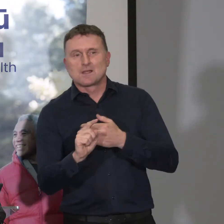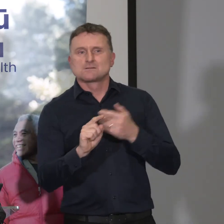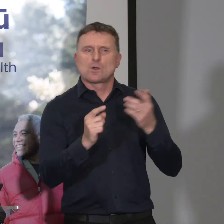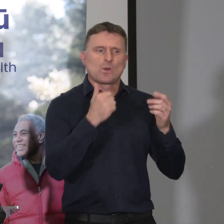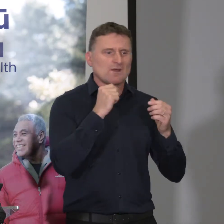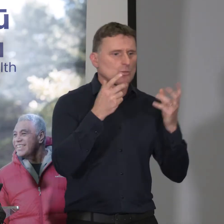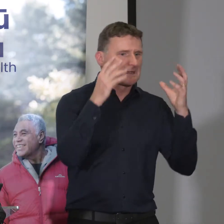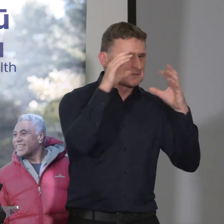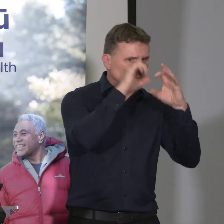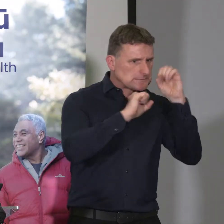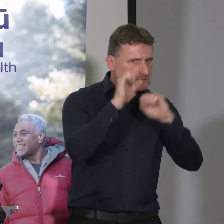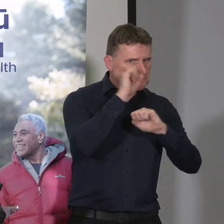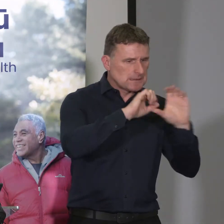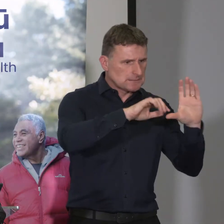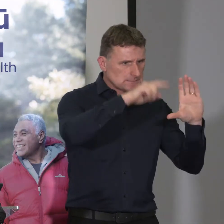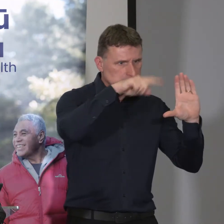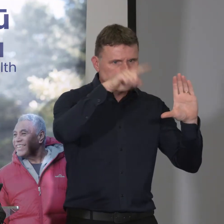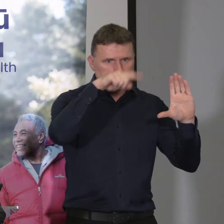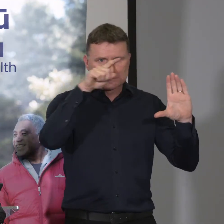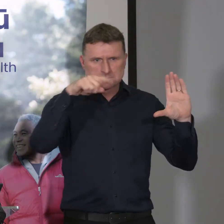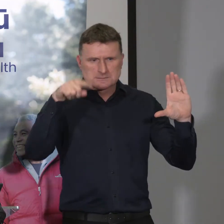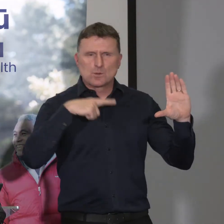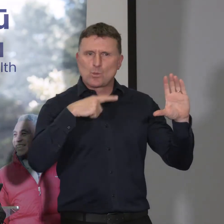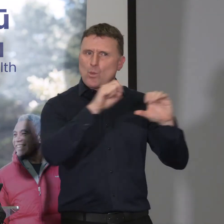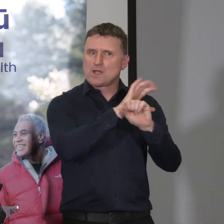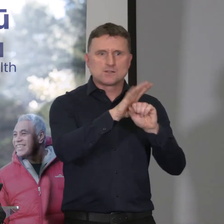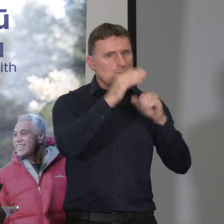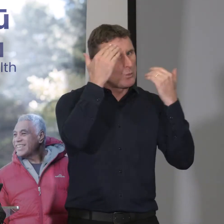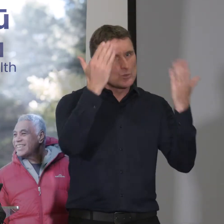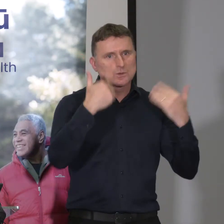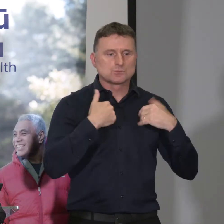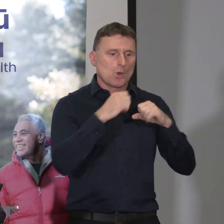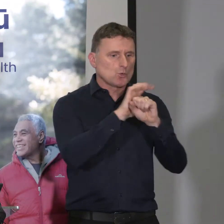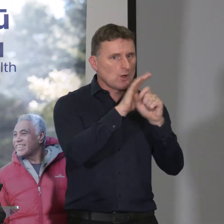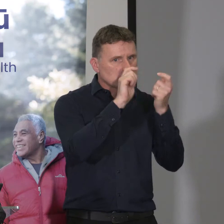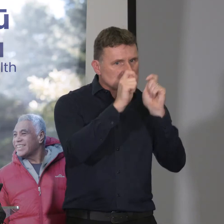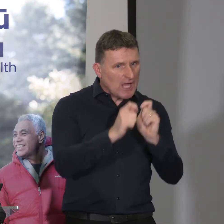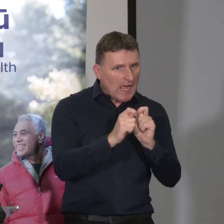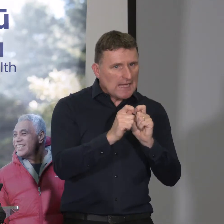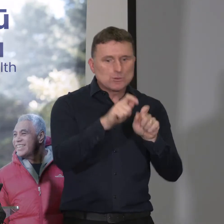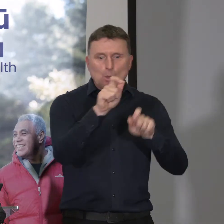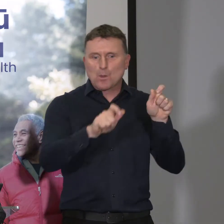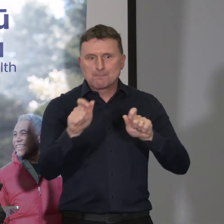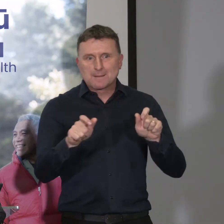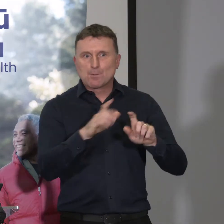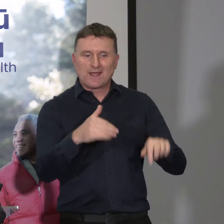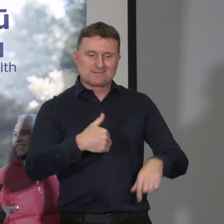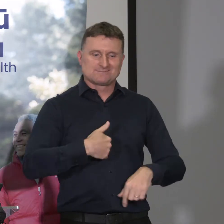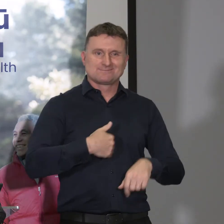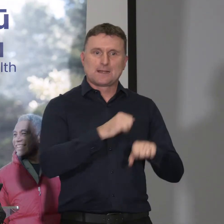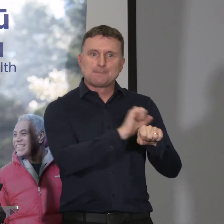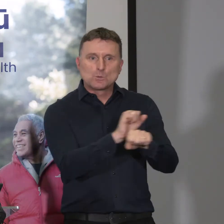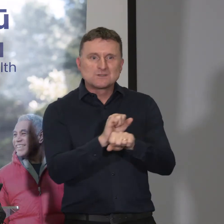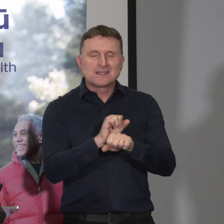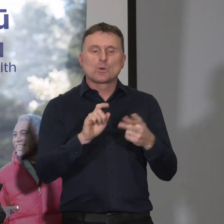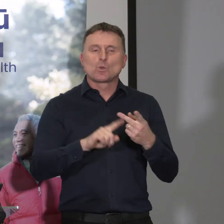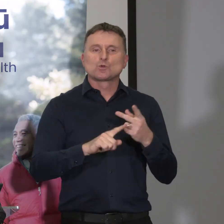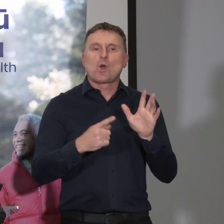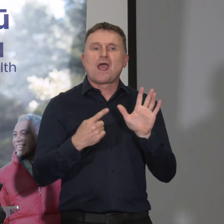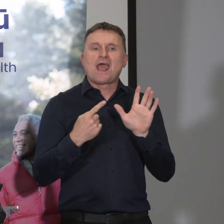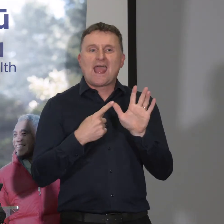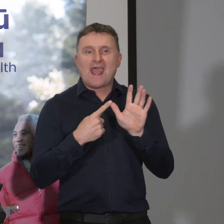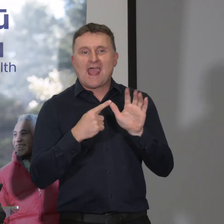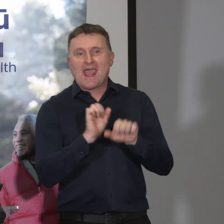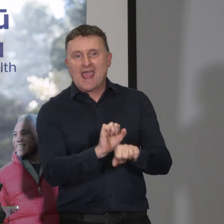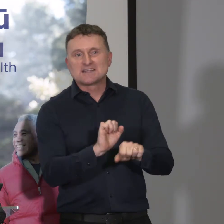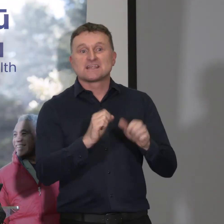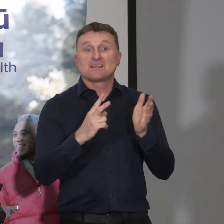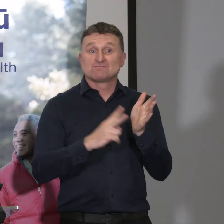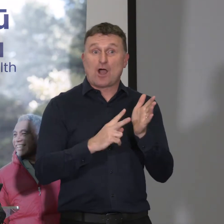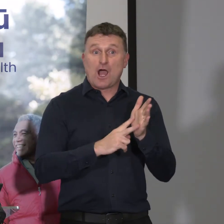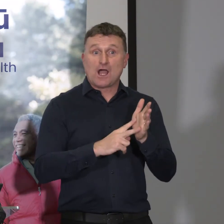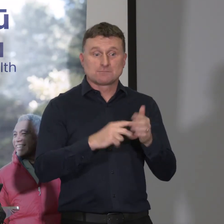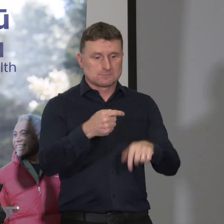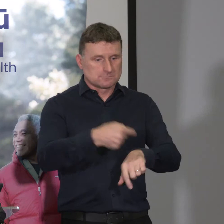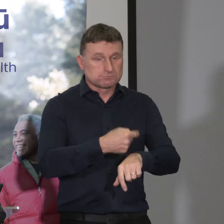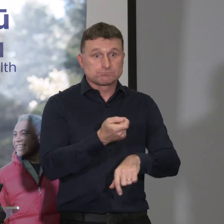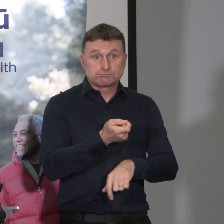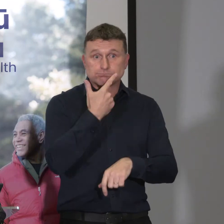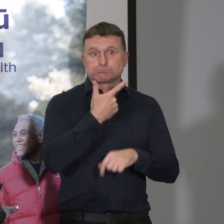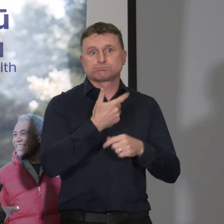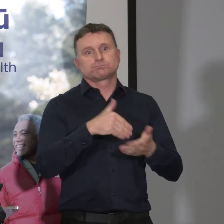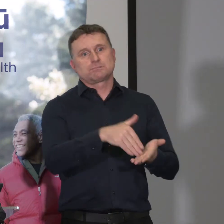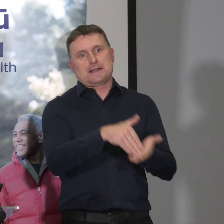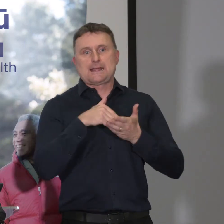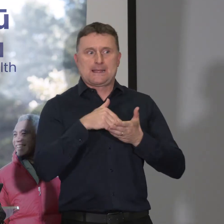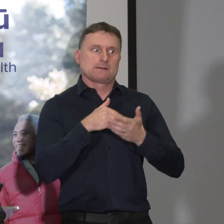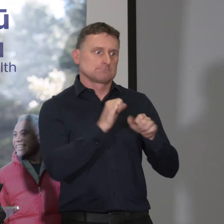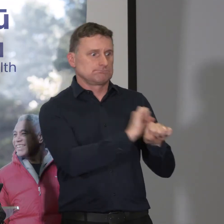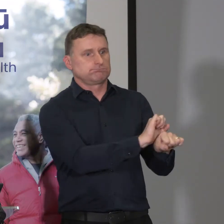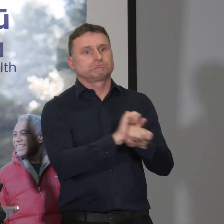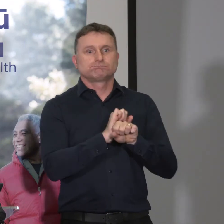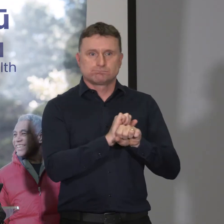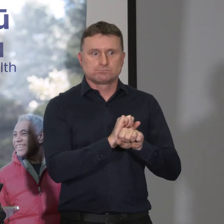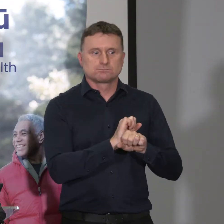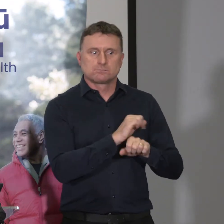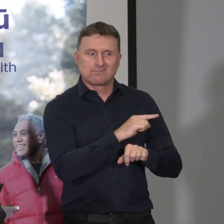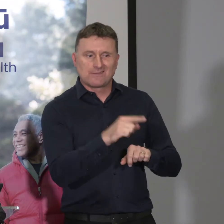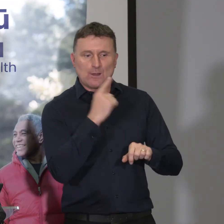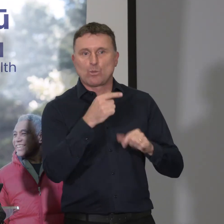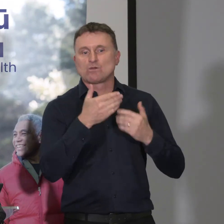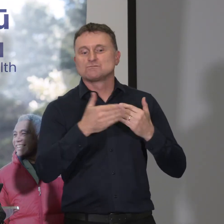level of uncertainty, with now